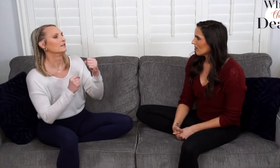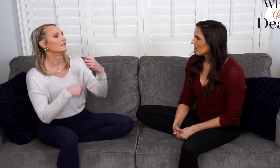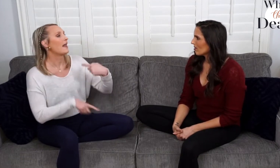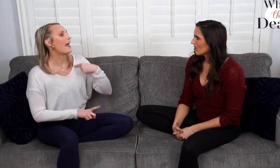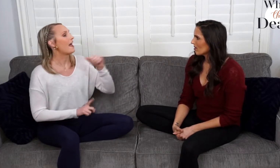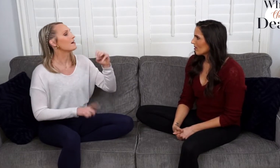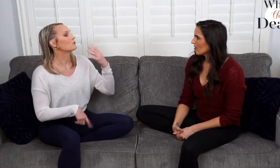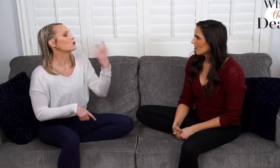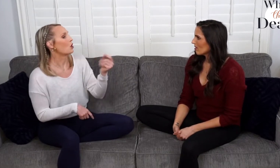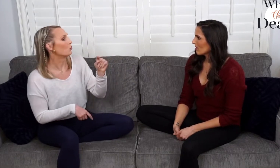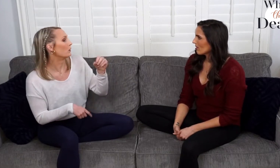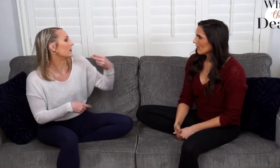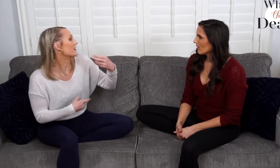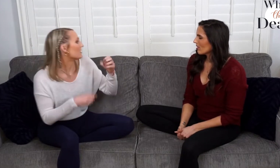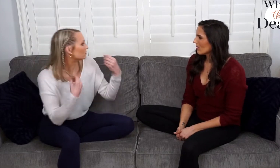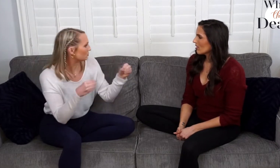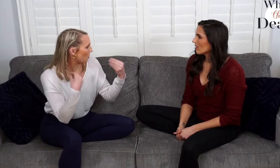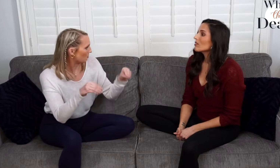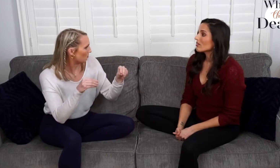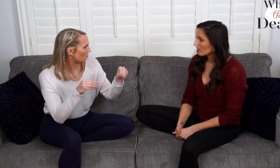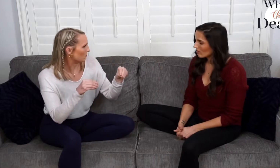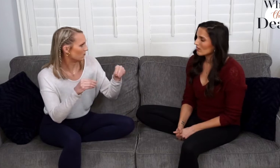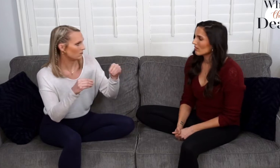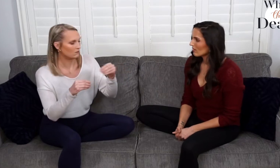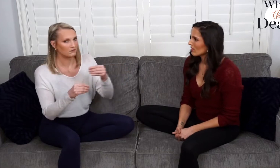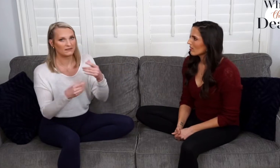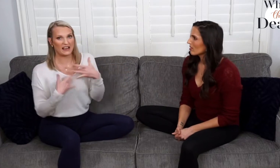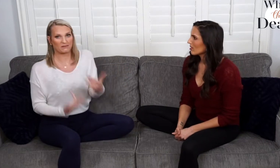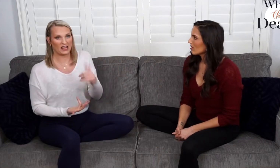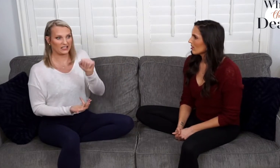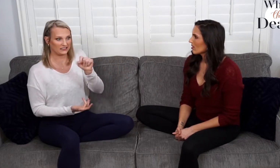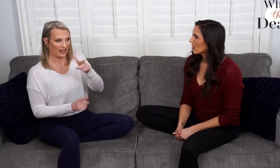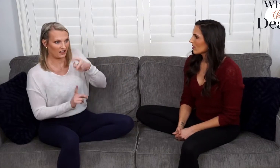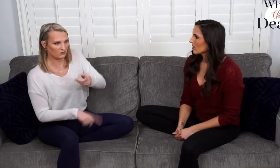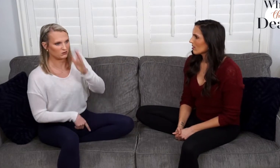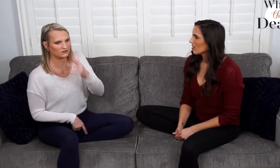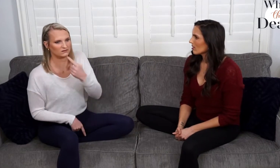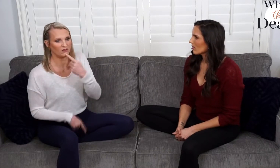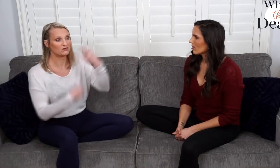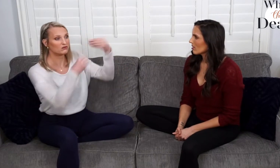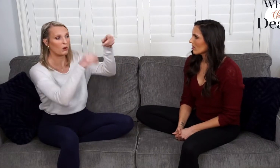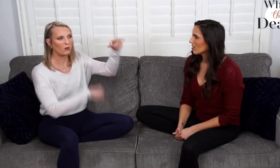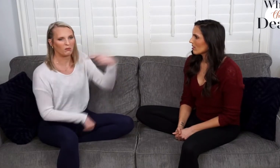“I am going to the store.” In ASL you would sign,